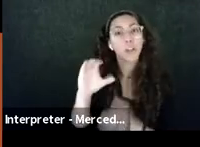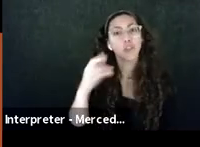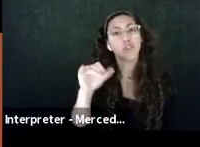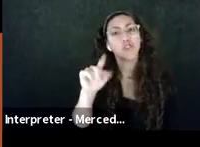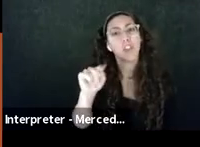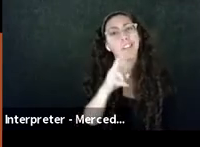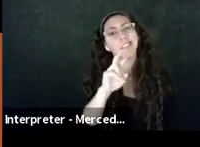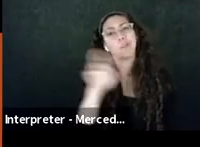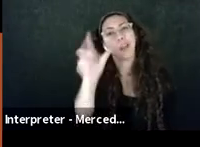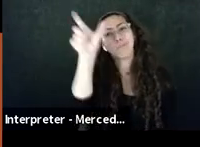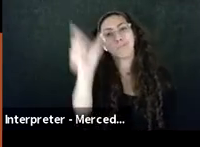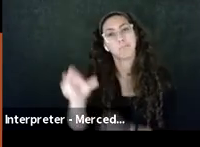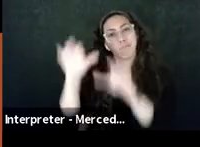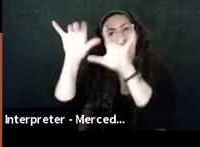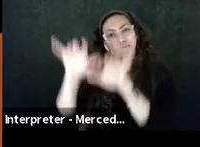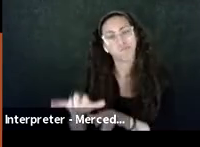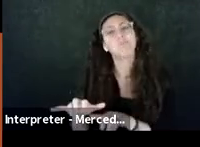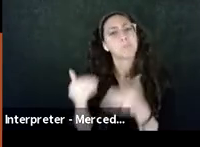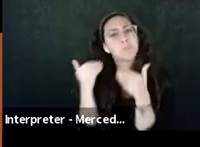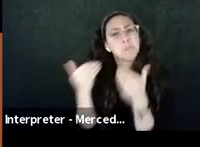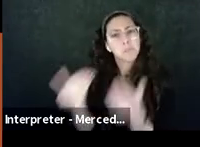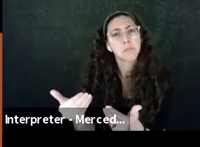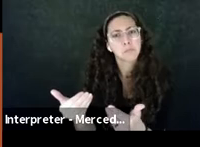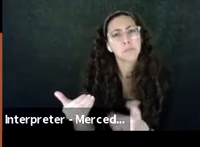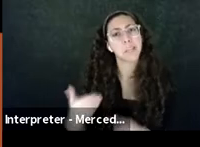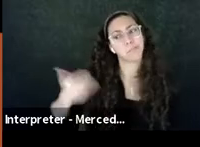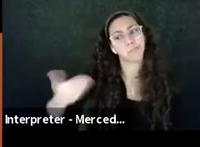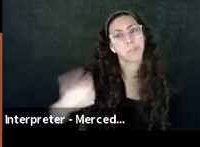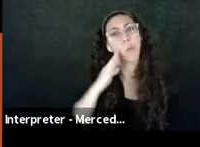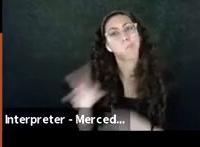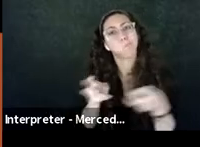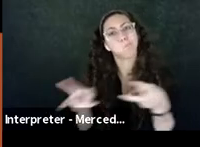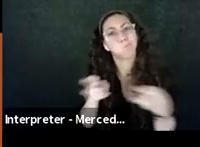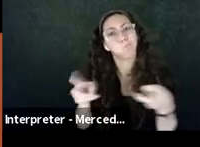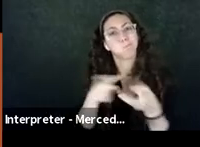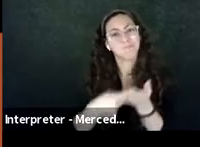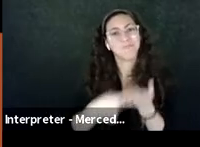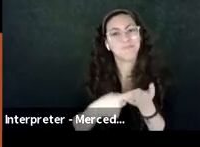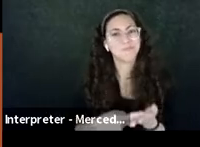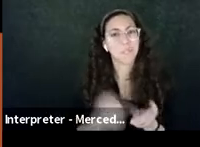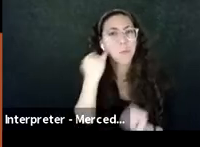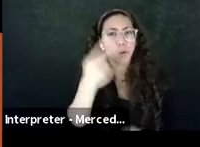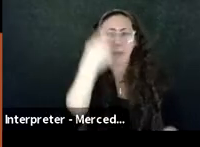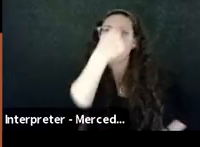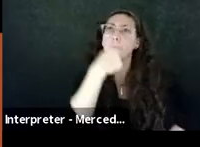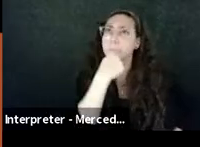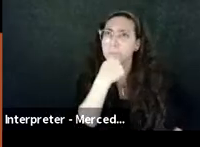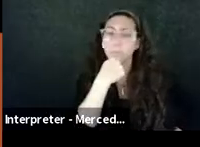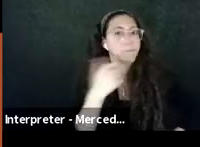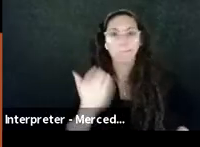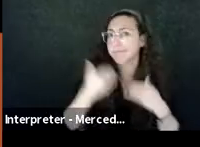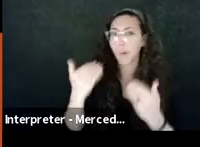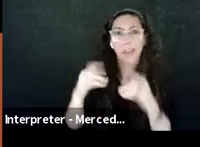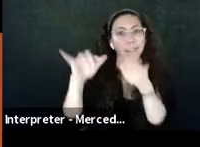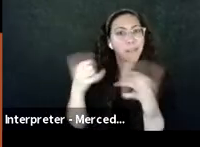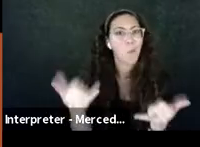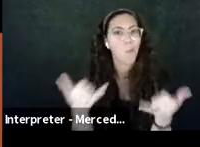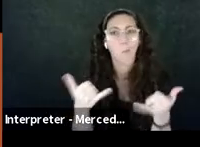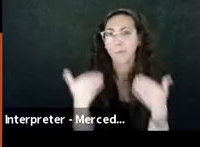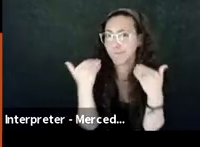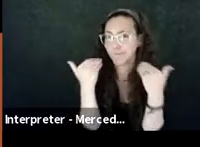Natalie Chavez: And then I can be sure to be addressing those throughout our presentation. So if you're thinking of something right now at the front end. Let's just put those in the chat before we get started, so